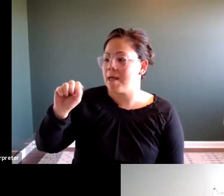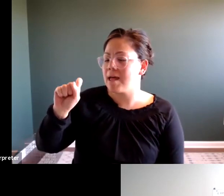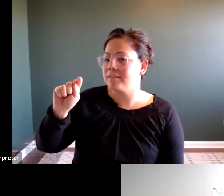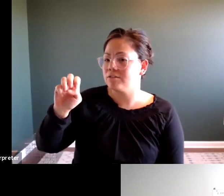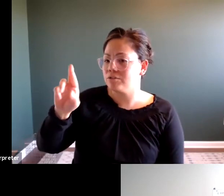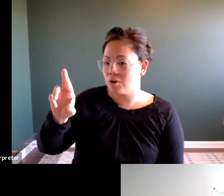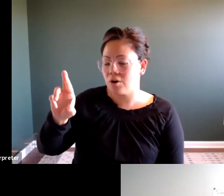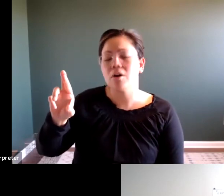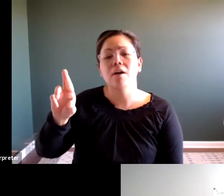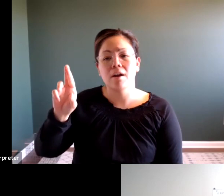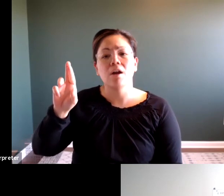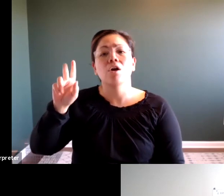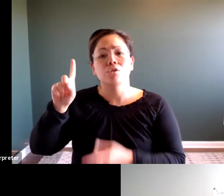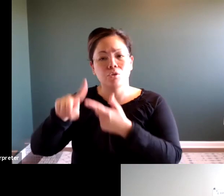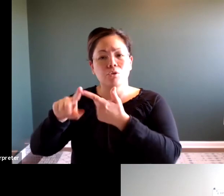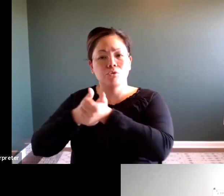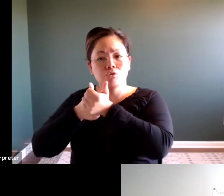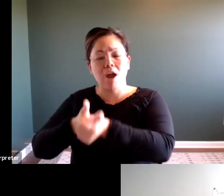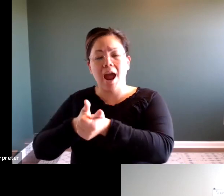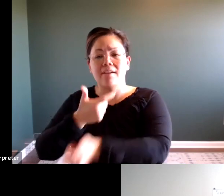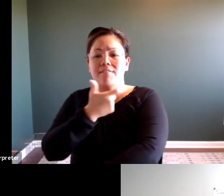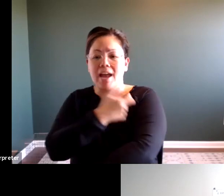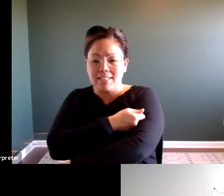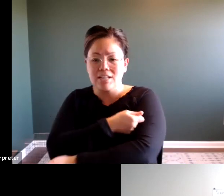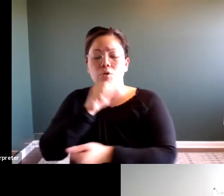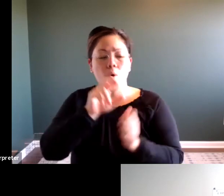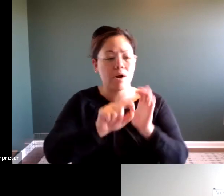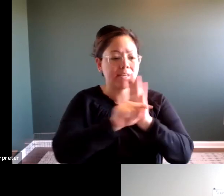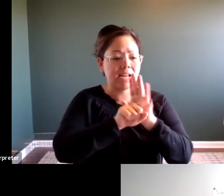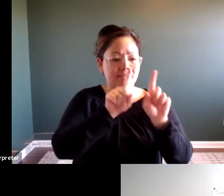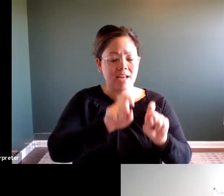to track vaccination or negative test results, and the HIPAA considerations.